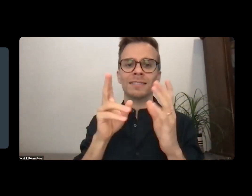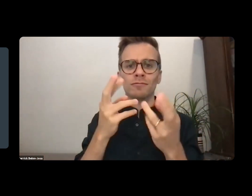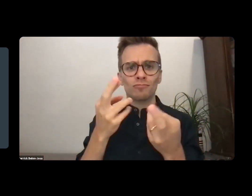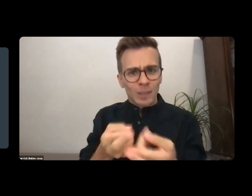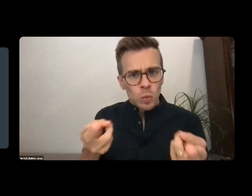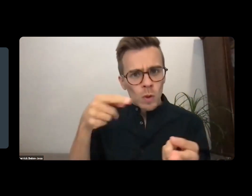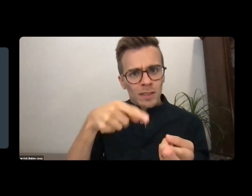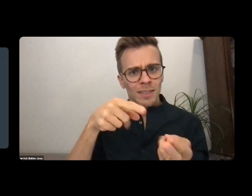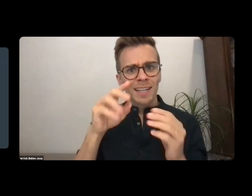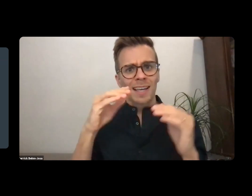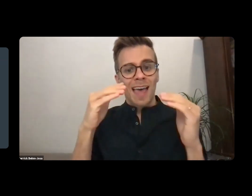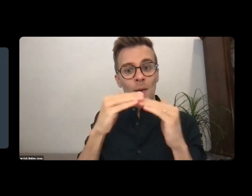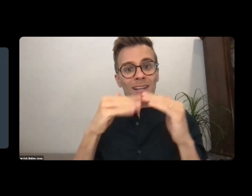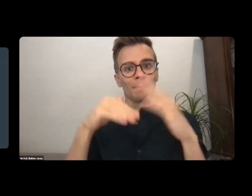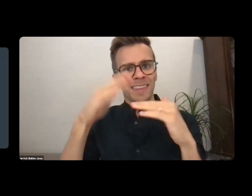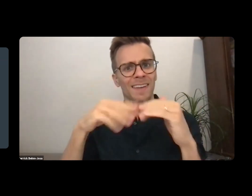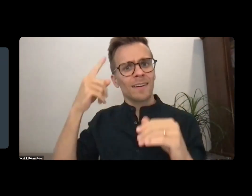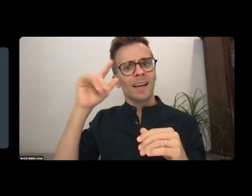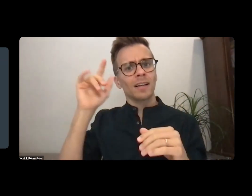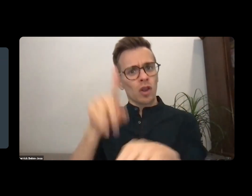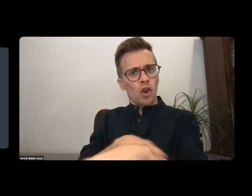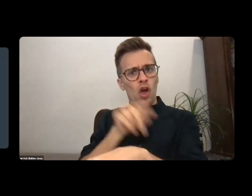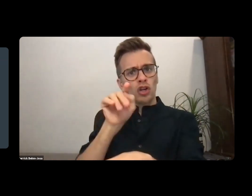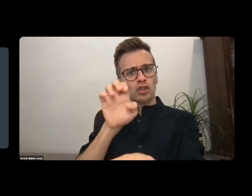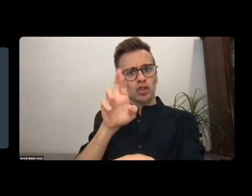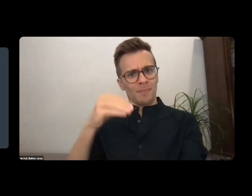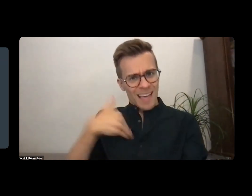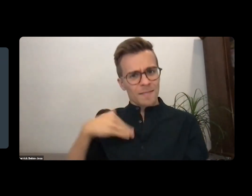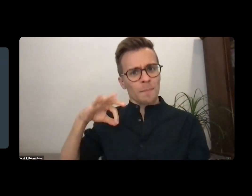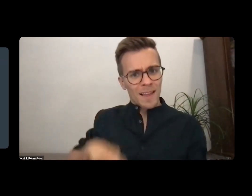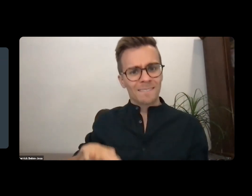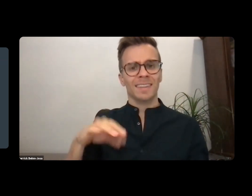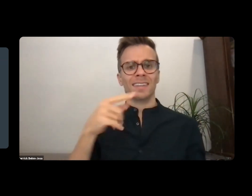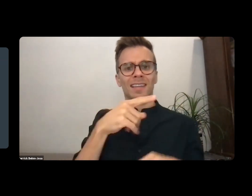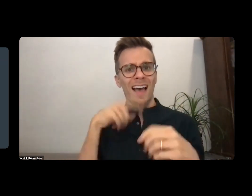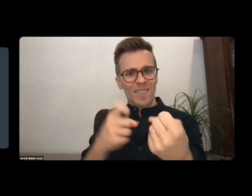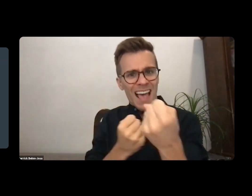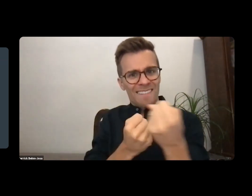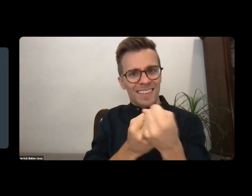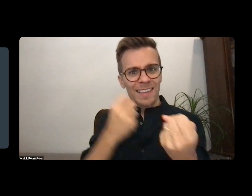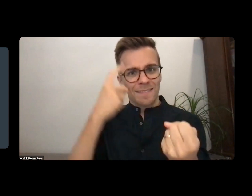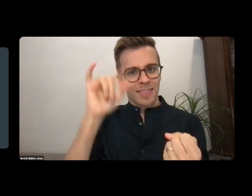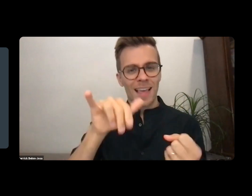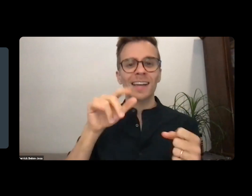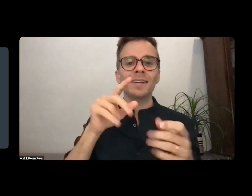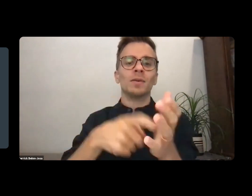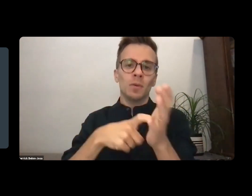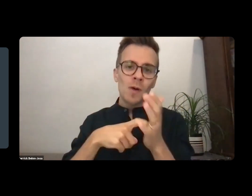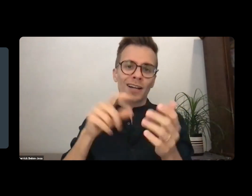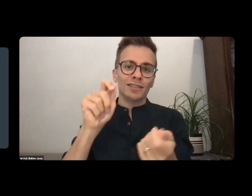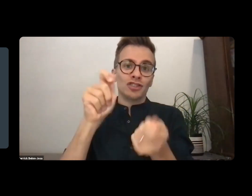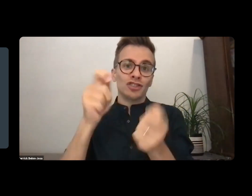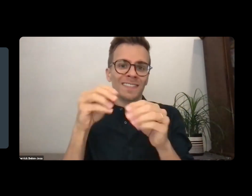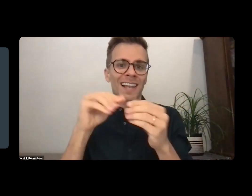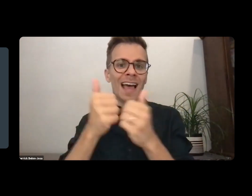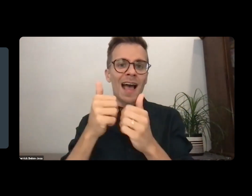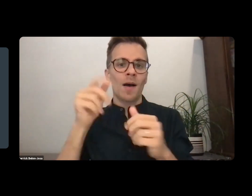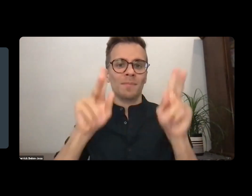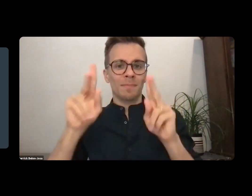So, framing it as a resource in terms of long-term benefits, we have to really advocate that.